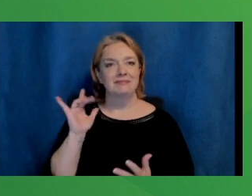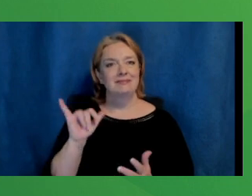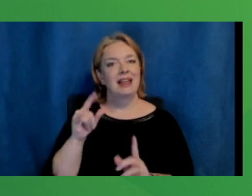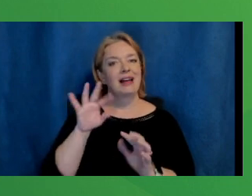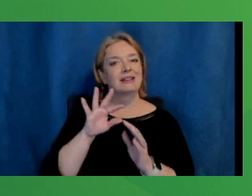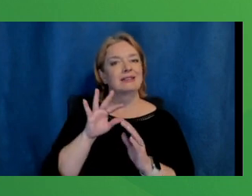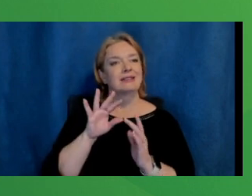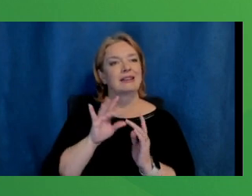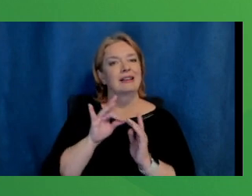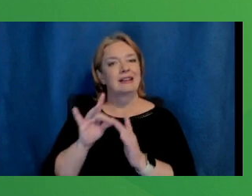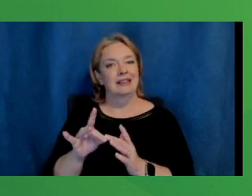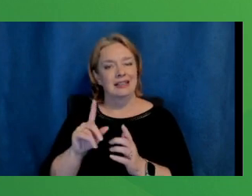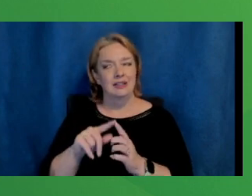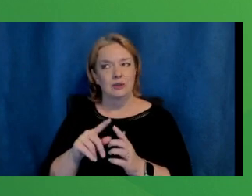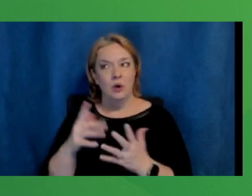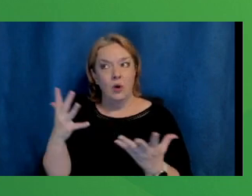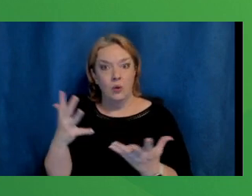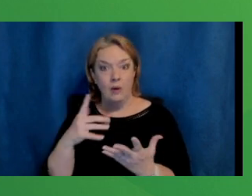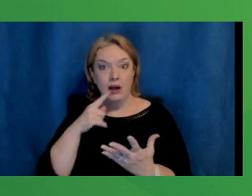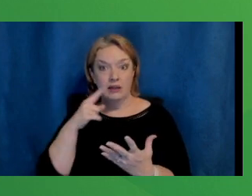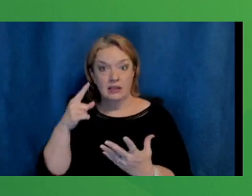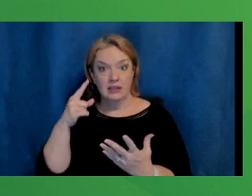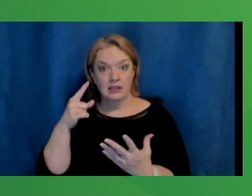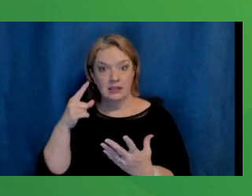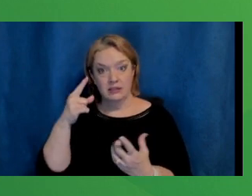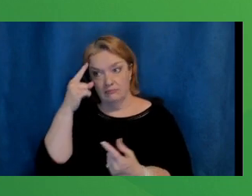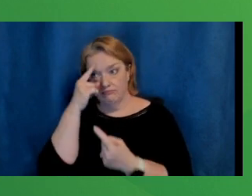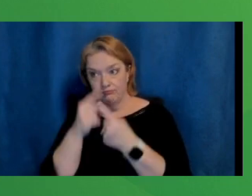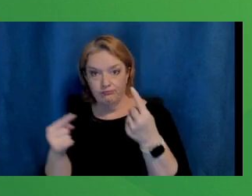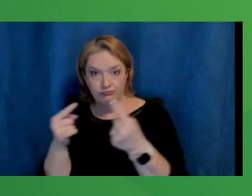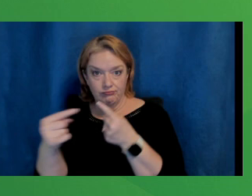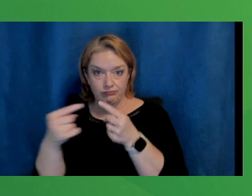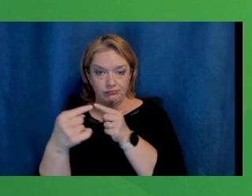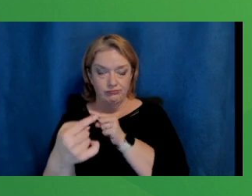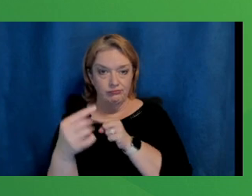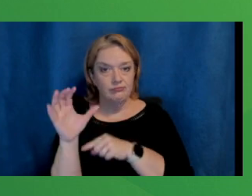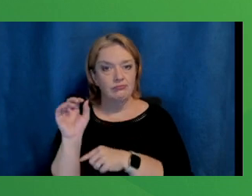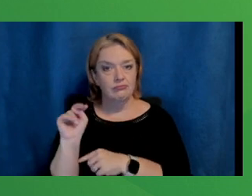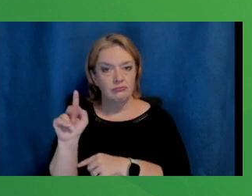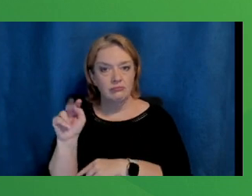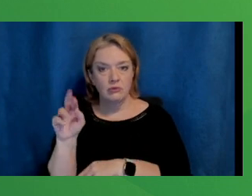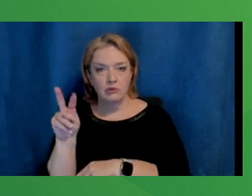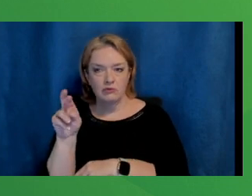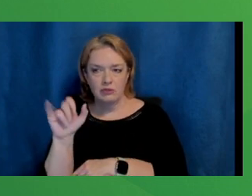controversial and how do we deal with controversy? And I think what our teachers have said here is so